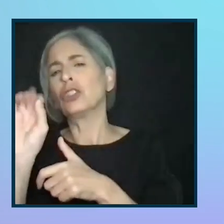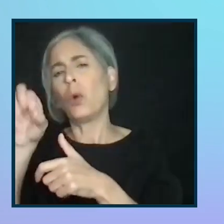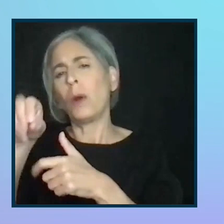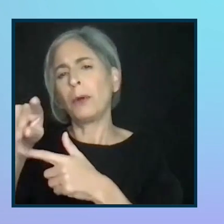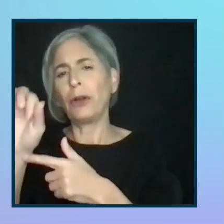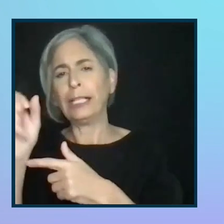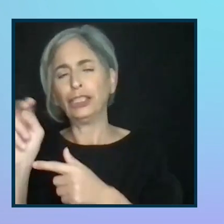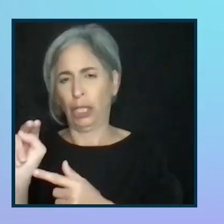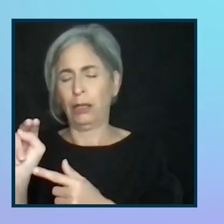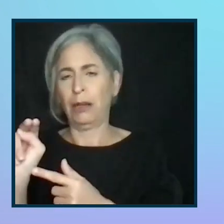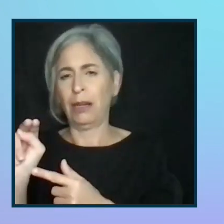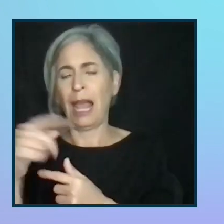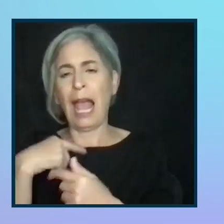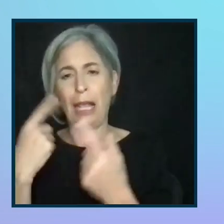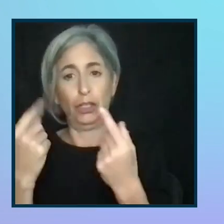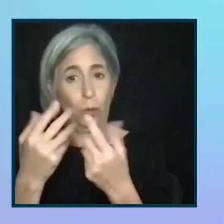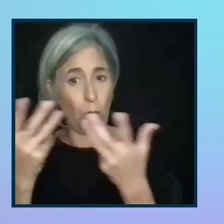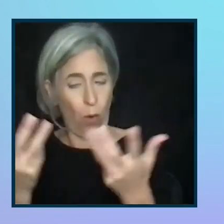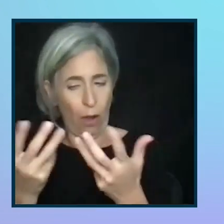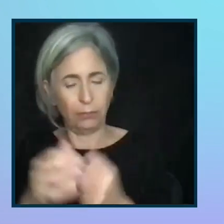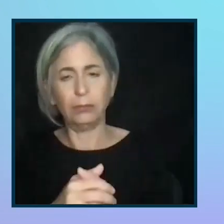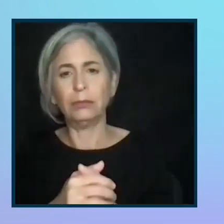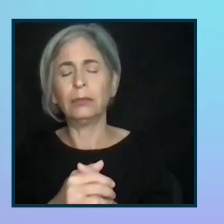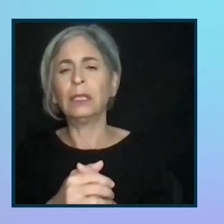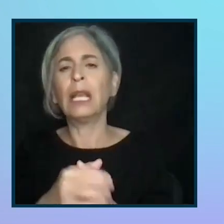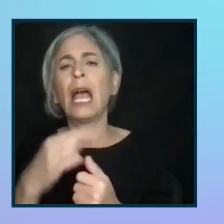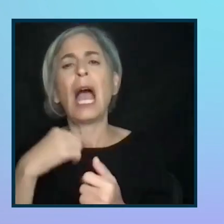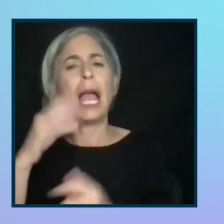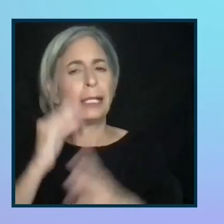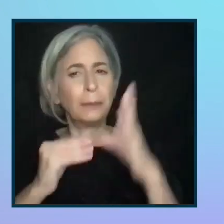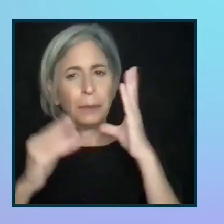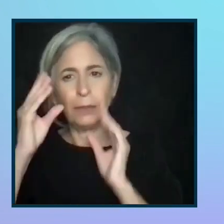I've started doing this thing because it was something that I had sort of experienced for myself and to be clear,